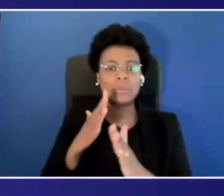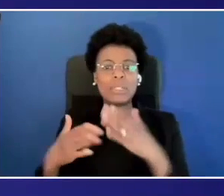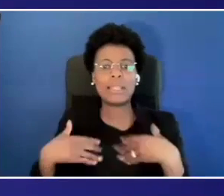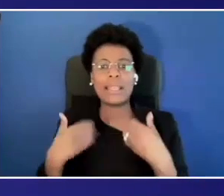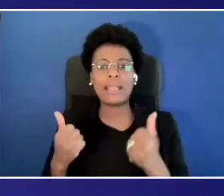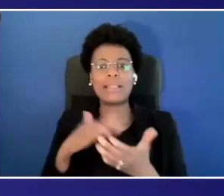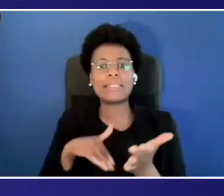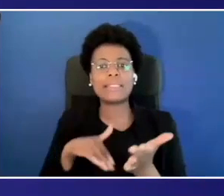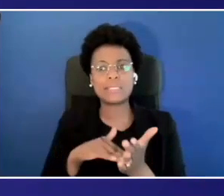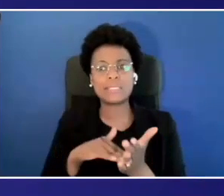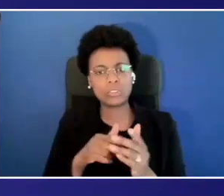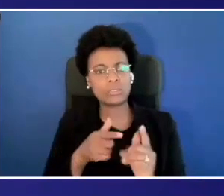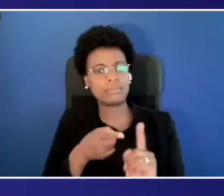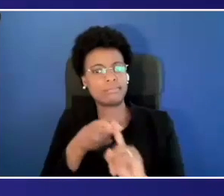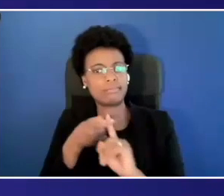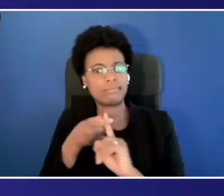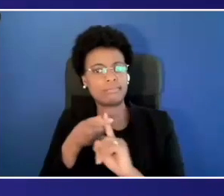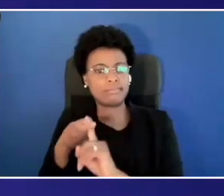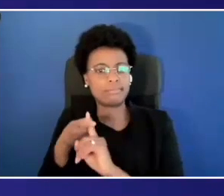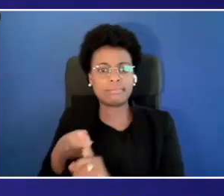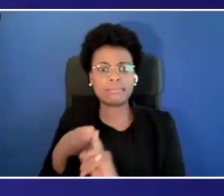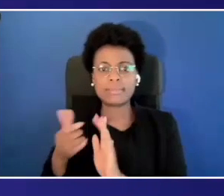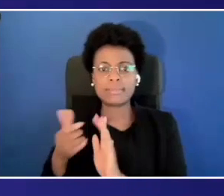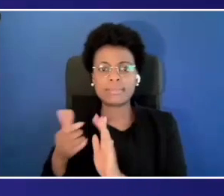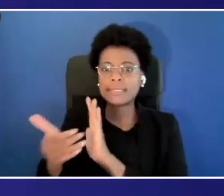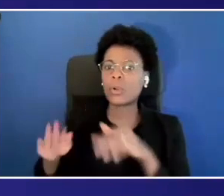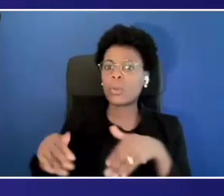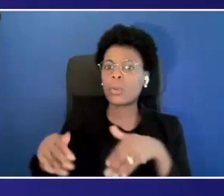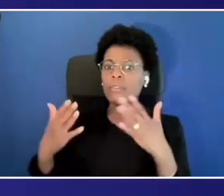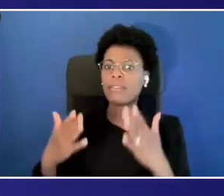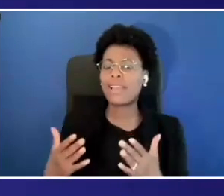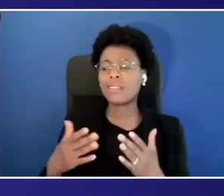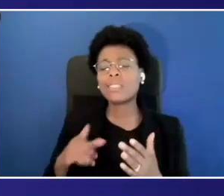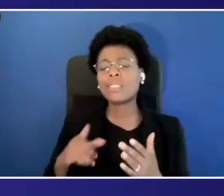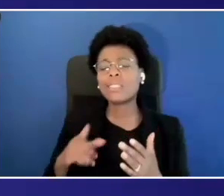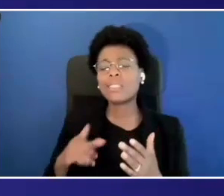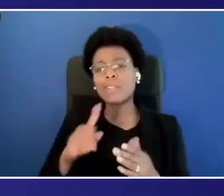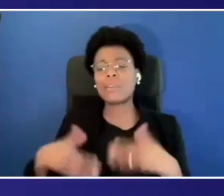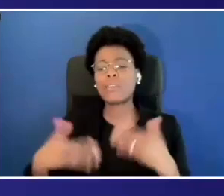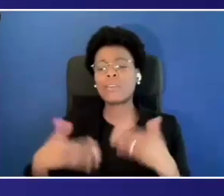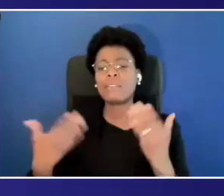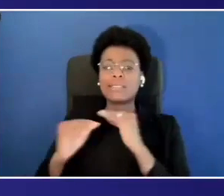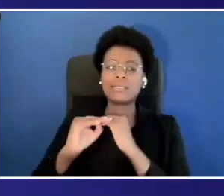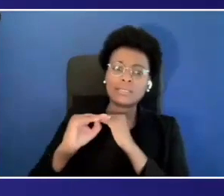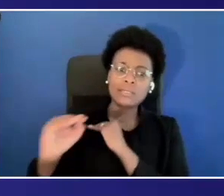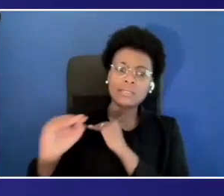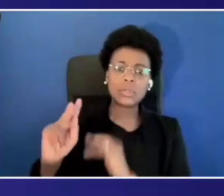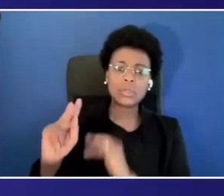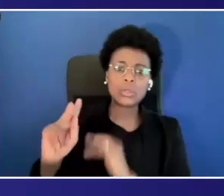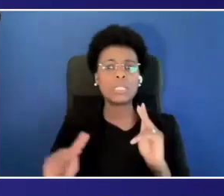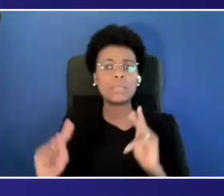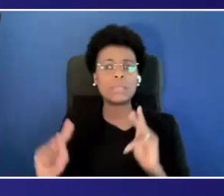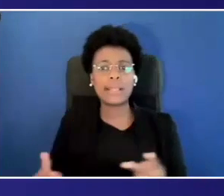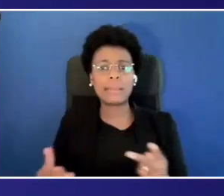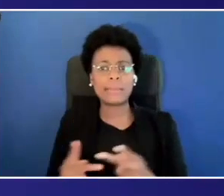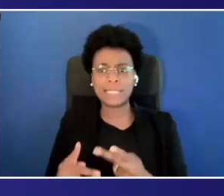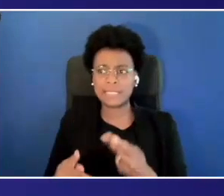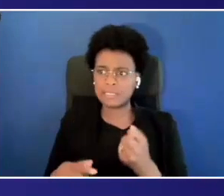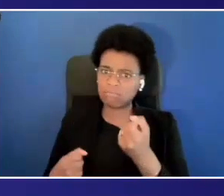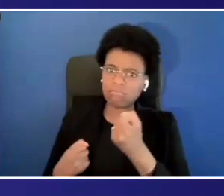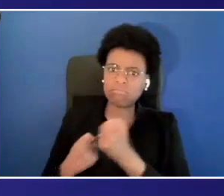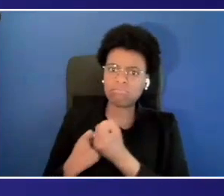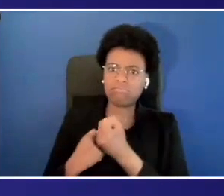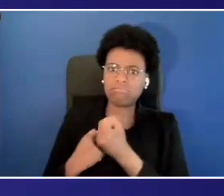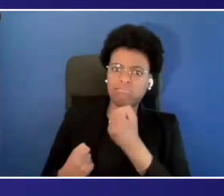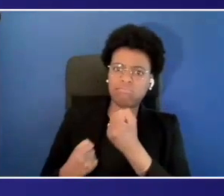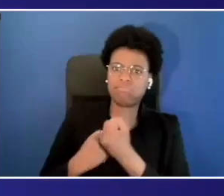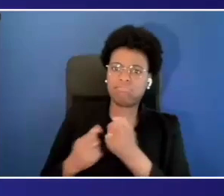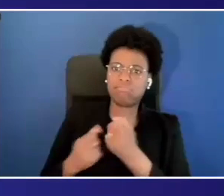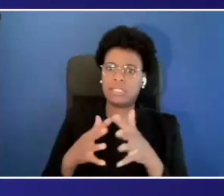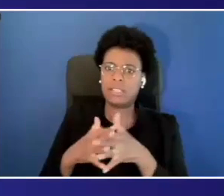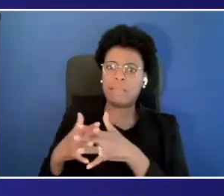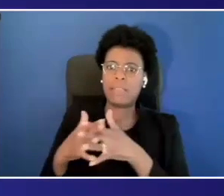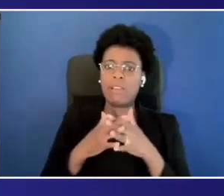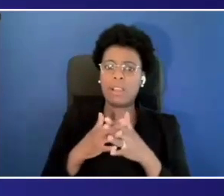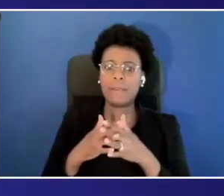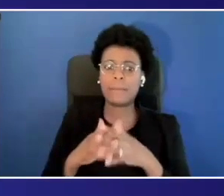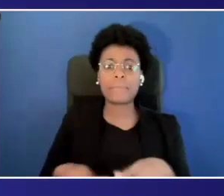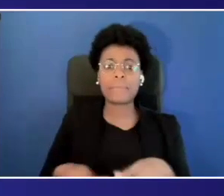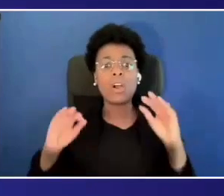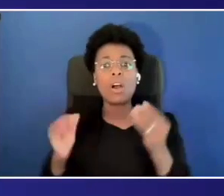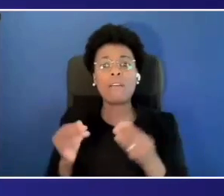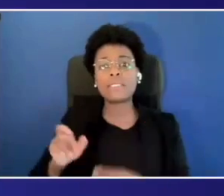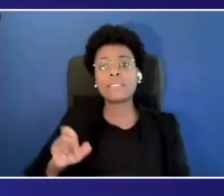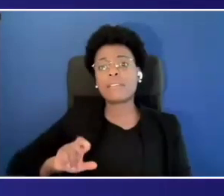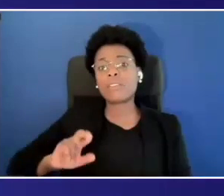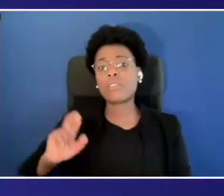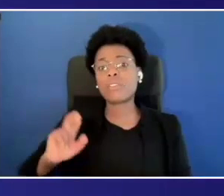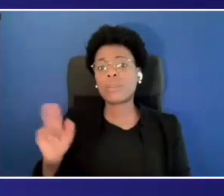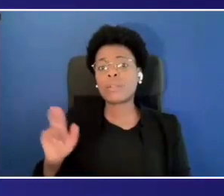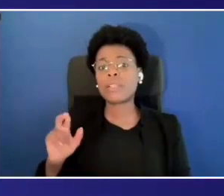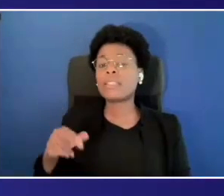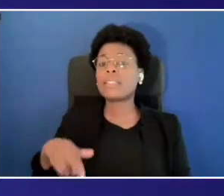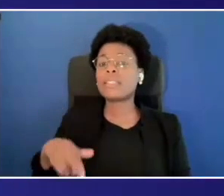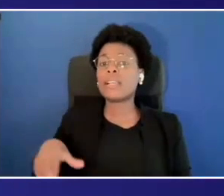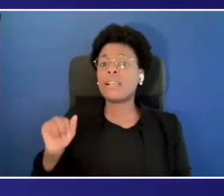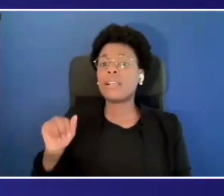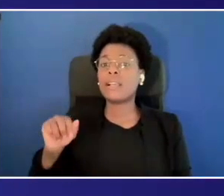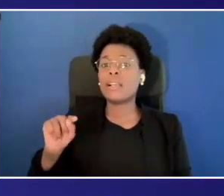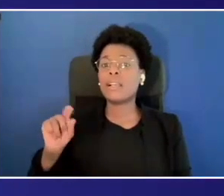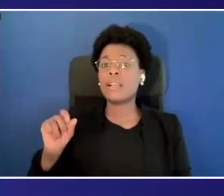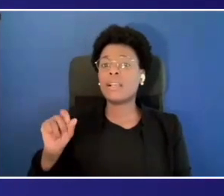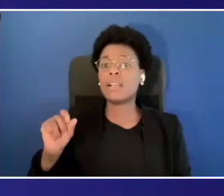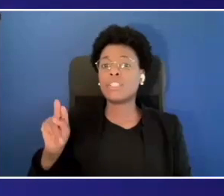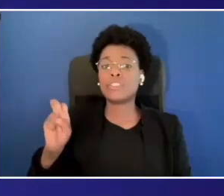It brings stability to the people and the places that form the backbone of America. The office of the Republican Attorney General of Missouri emphasized this point last April.